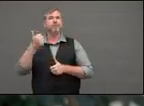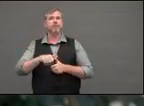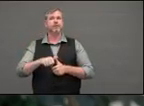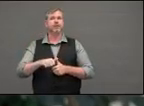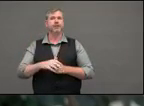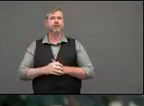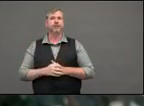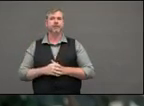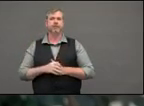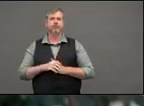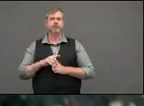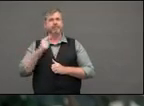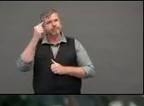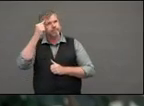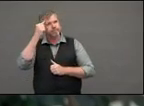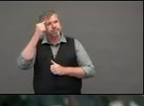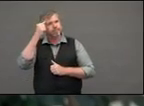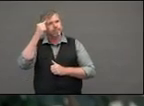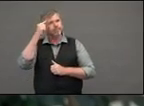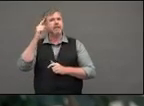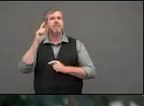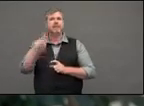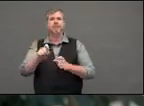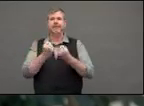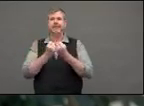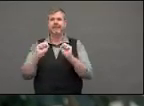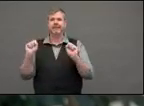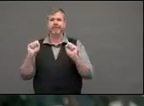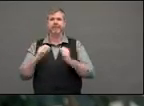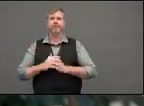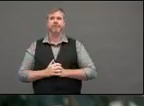be safe especially since i do go home to my siblings and my